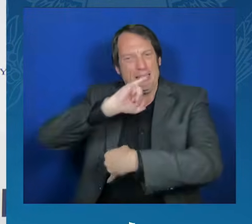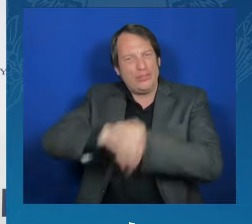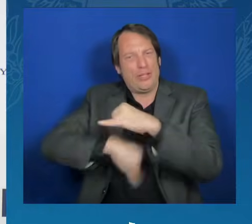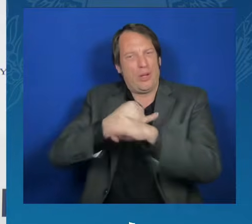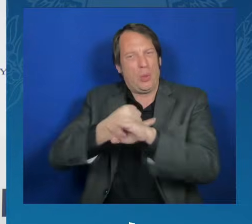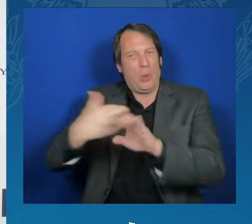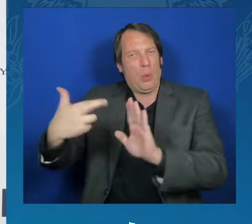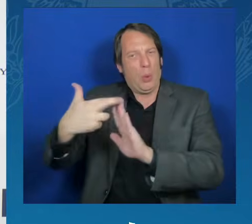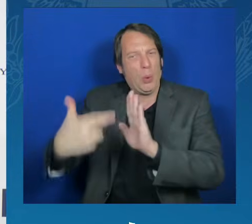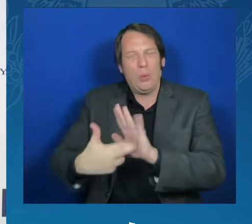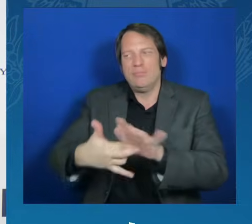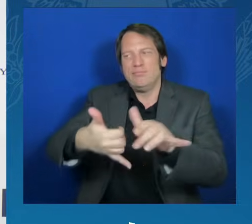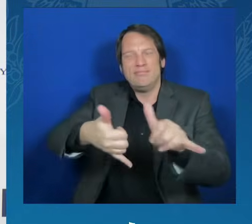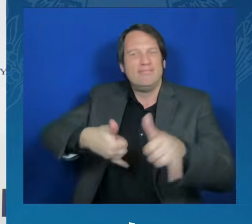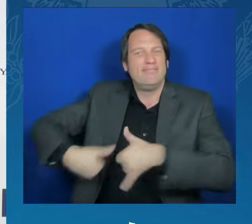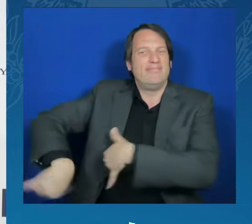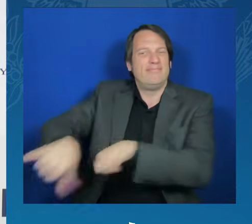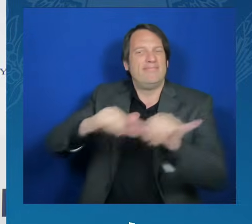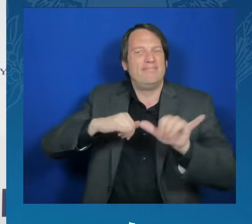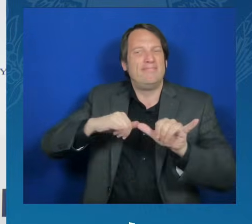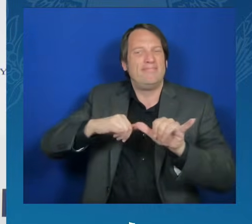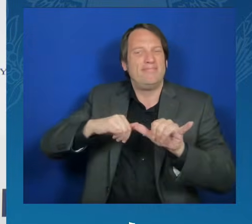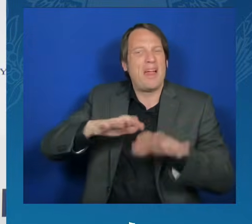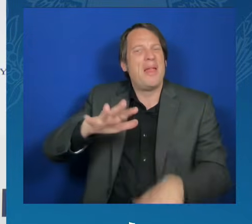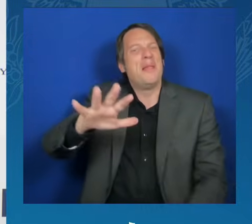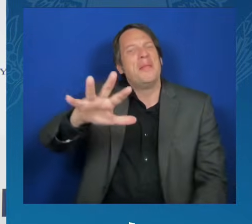and we must stand with our allies.